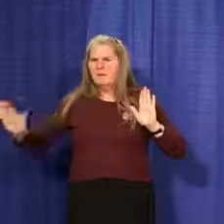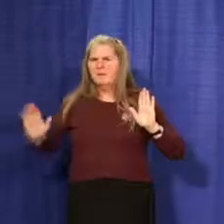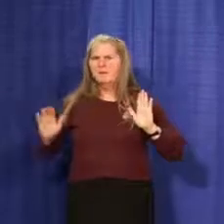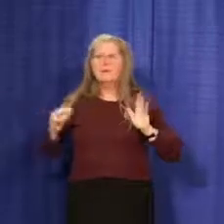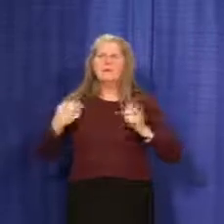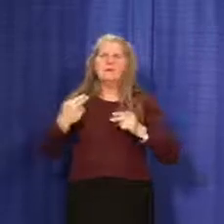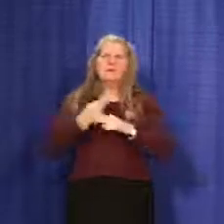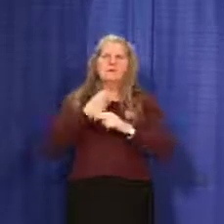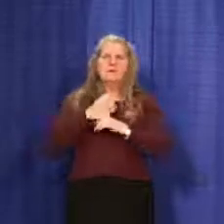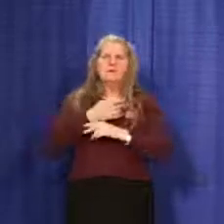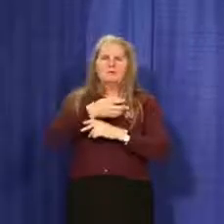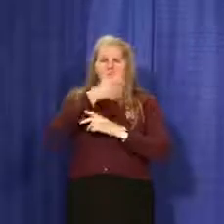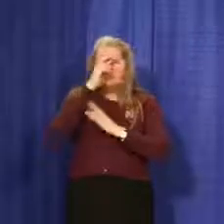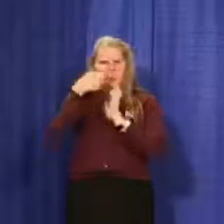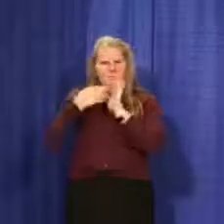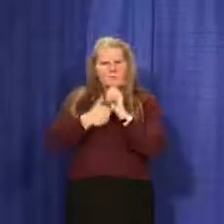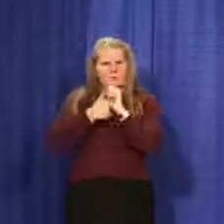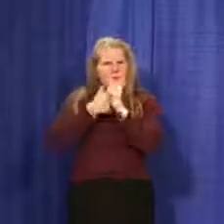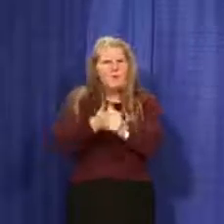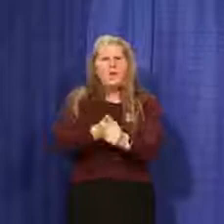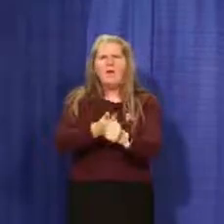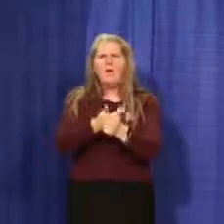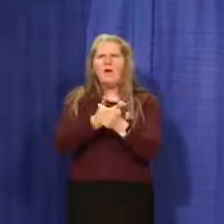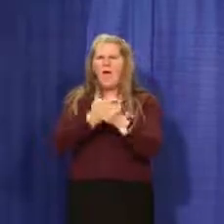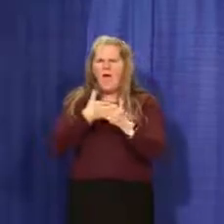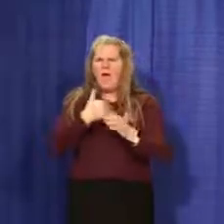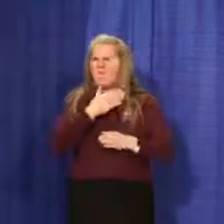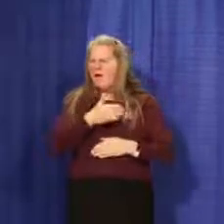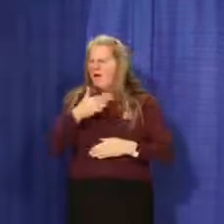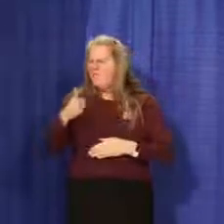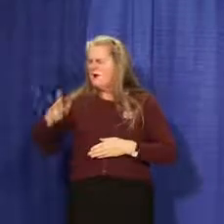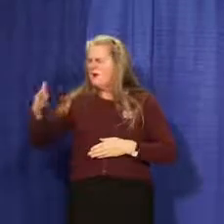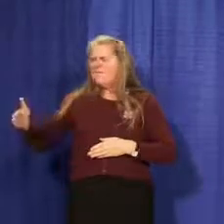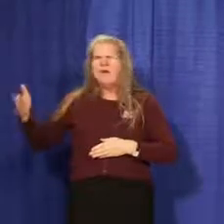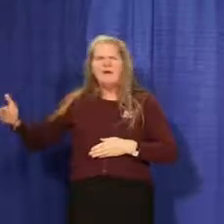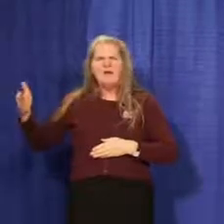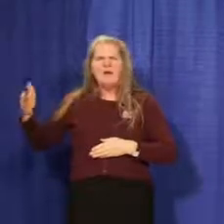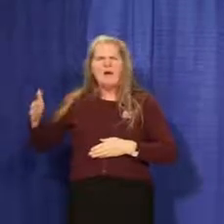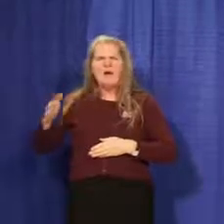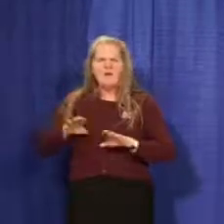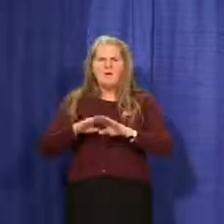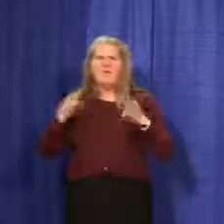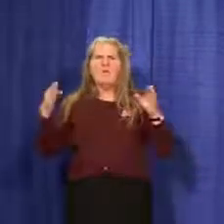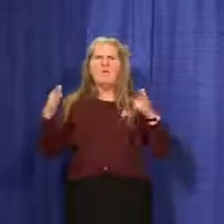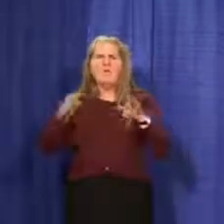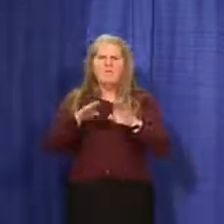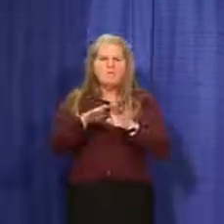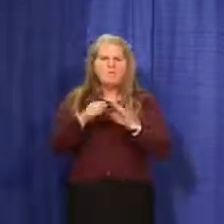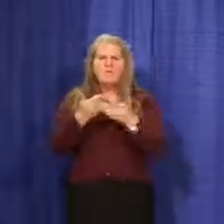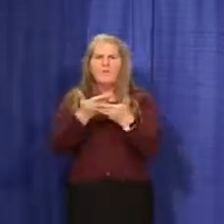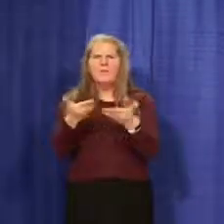of restrictions, and the shutting down nor opening up